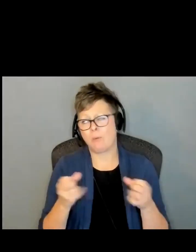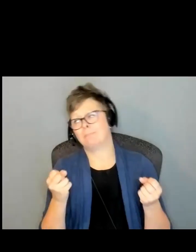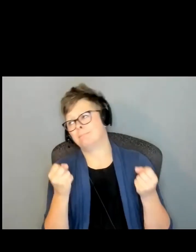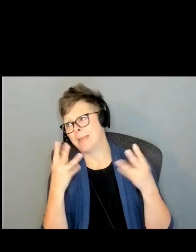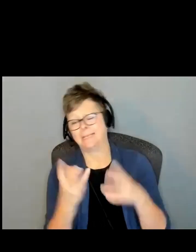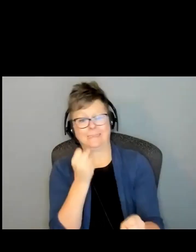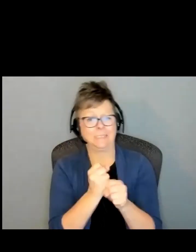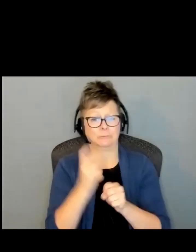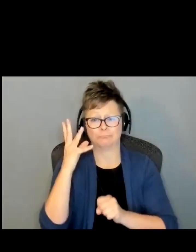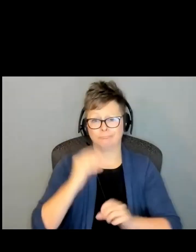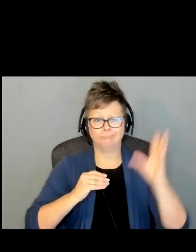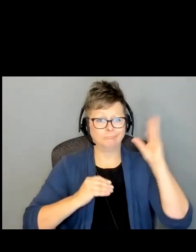of service to the community.